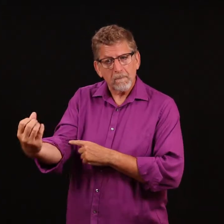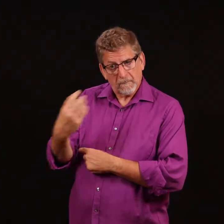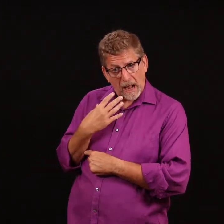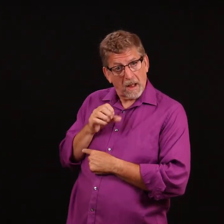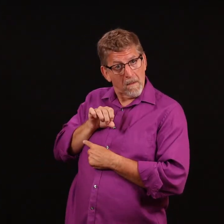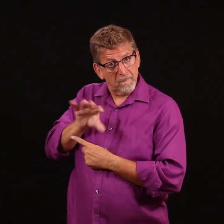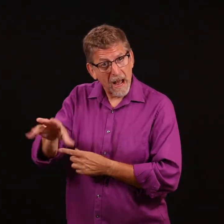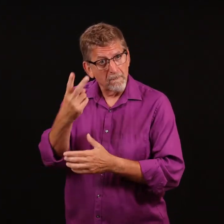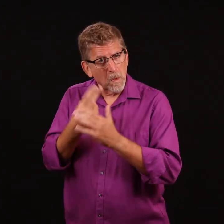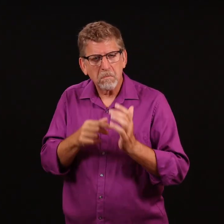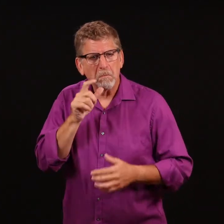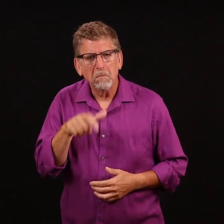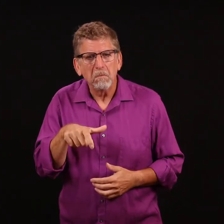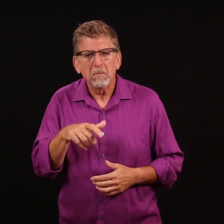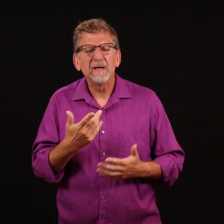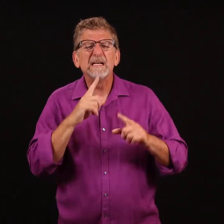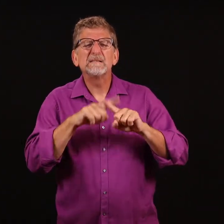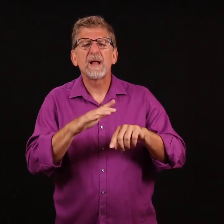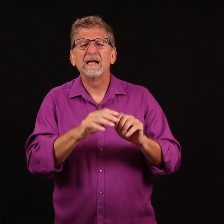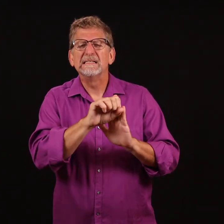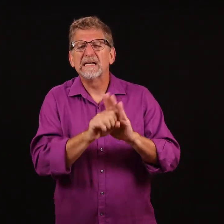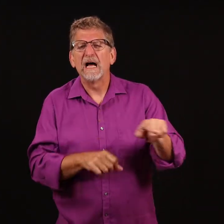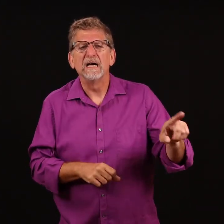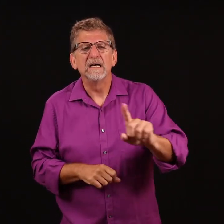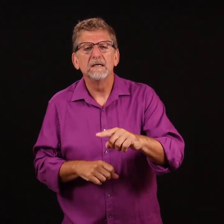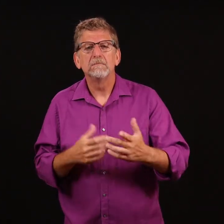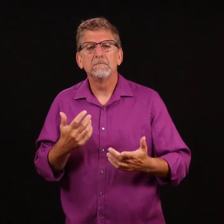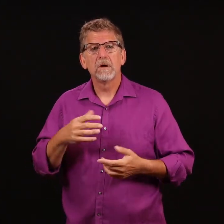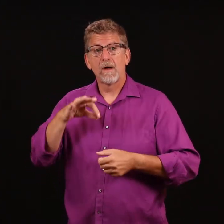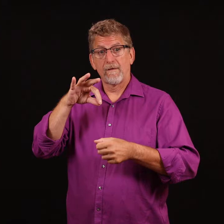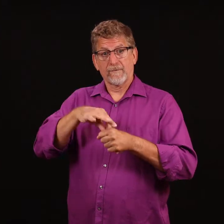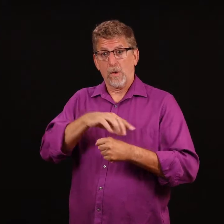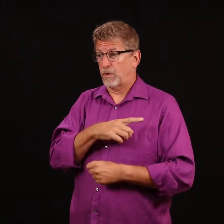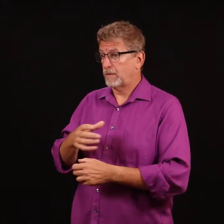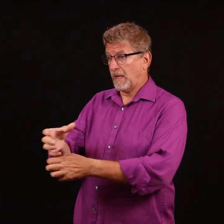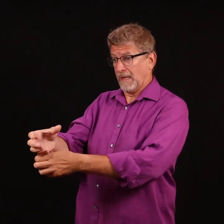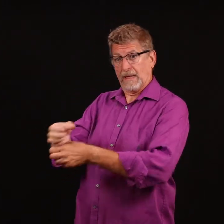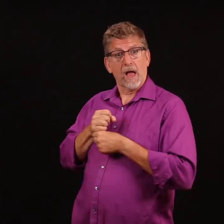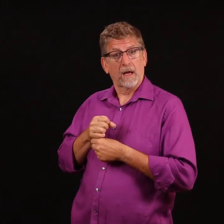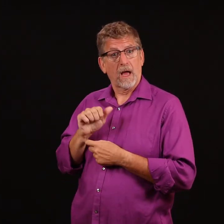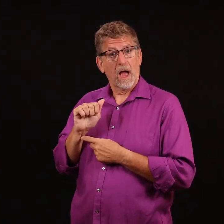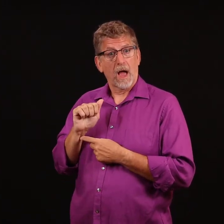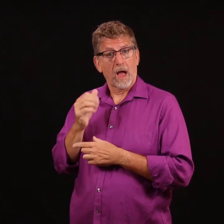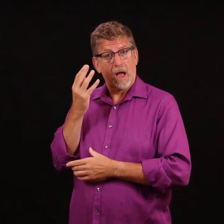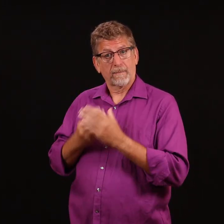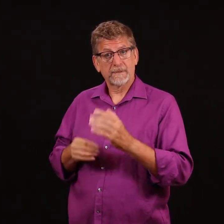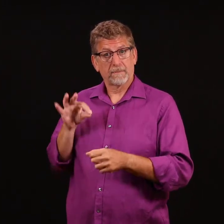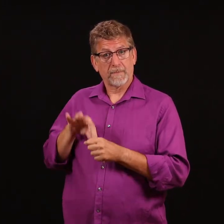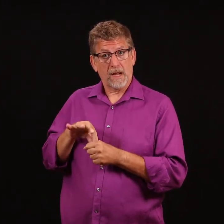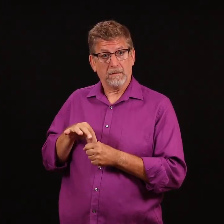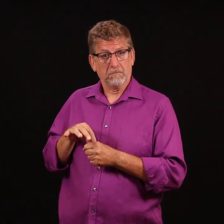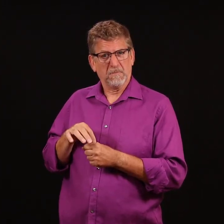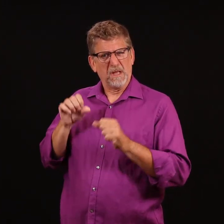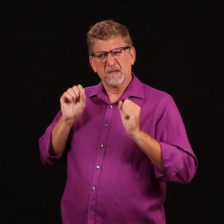they don't have to send it back through the mail. It depends on the state. When voters get an absentee ballot,